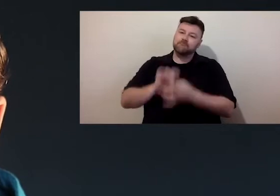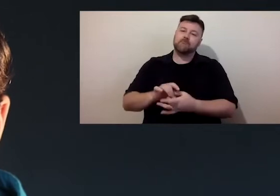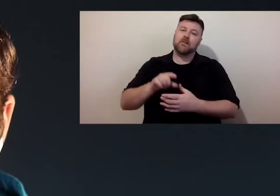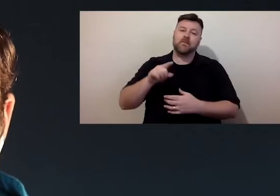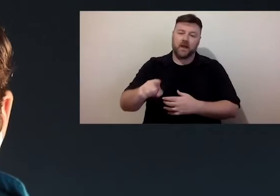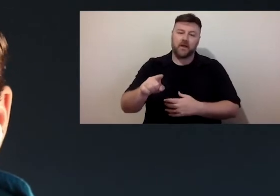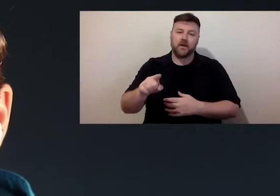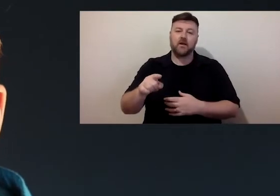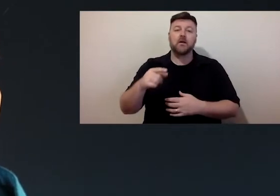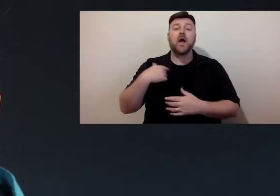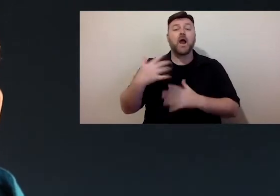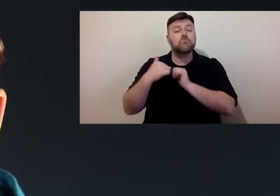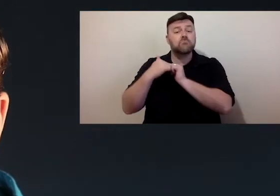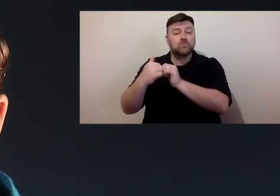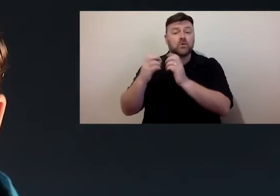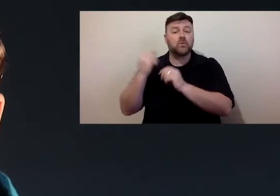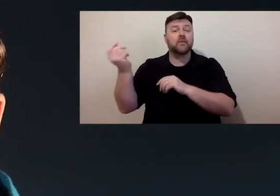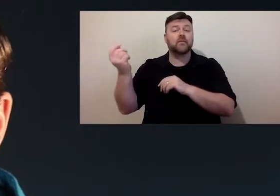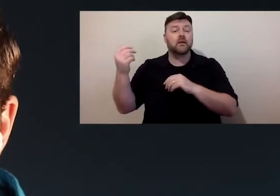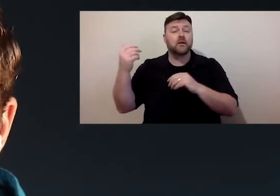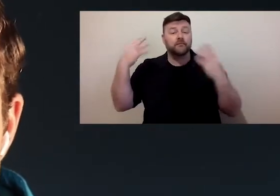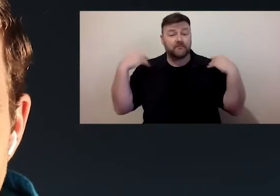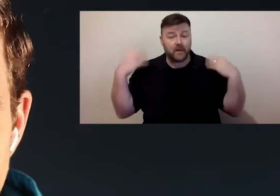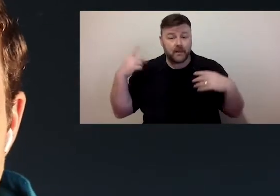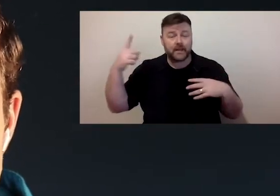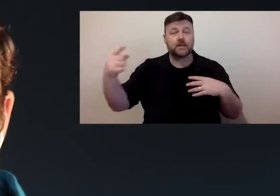Philippines and Singapore while also Sydney and Perth, and so there's